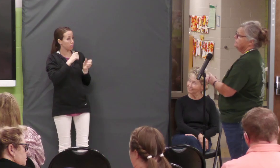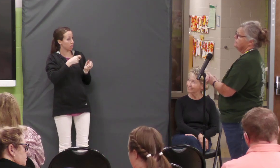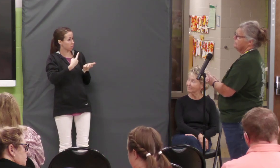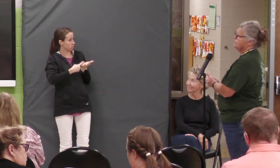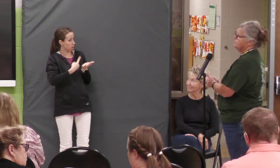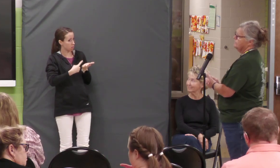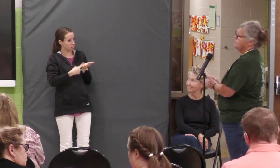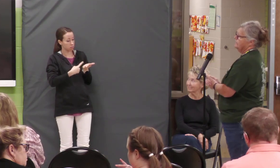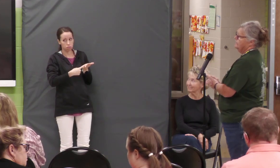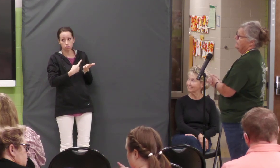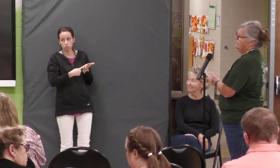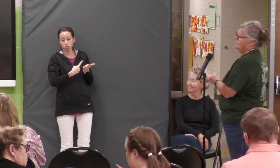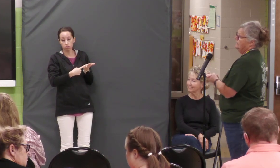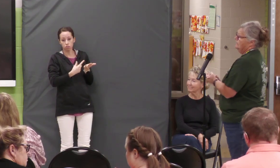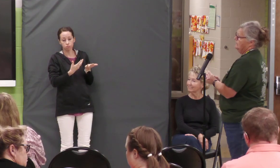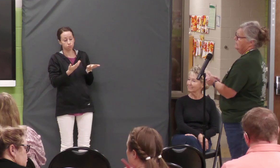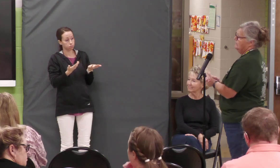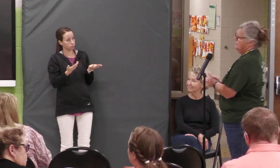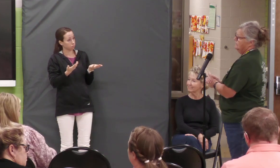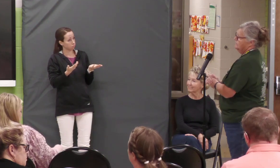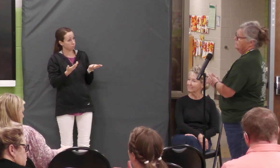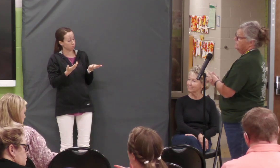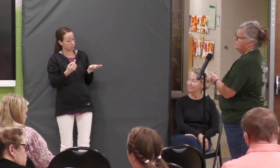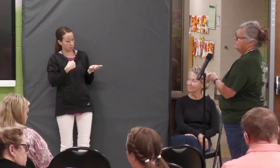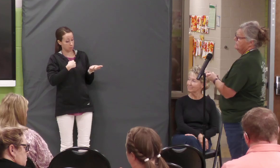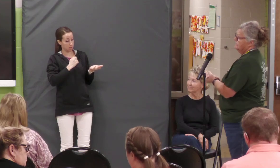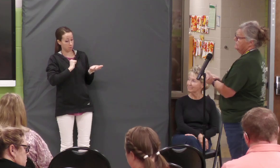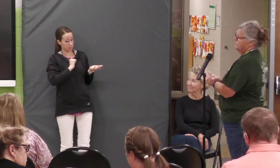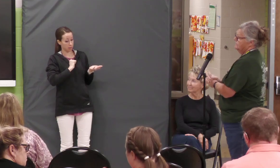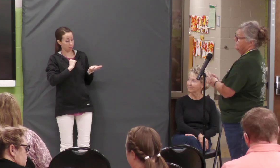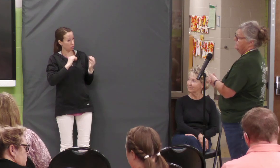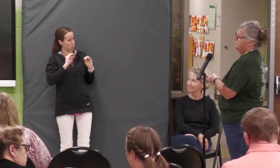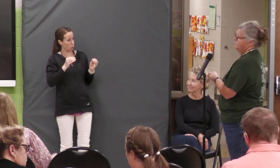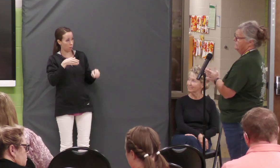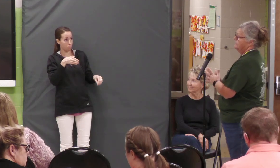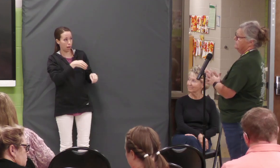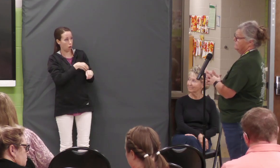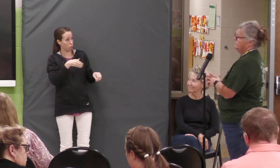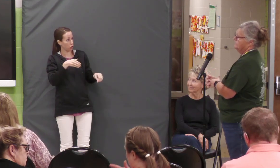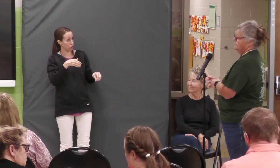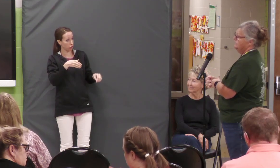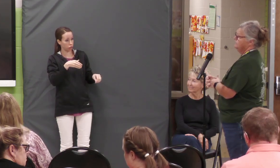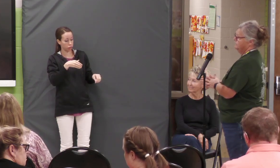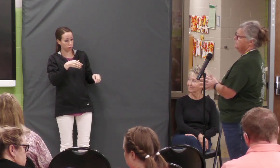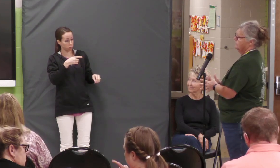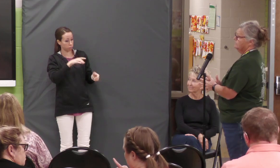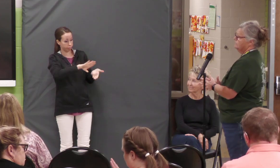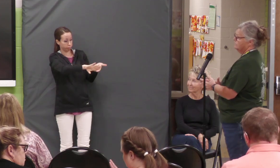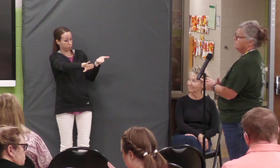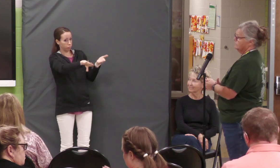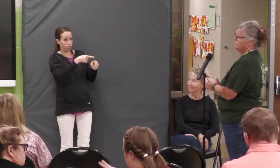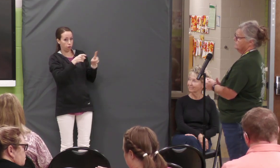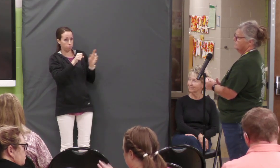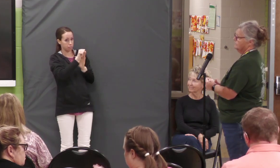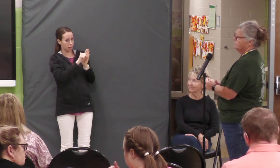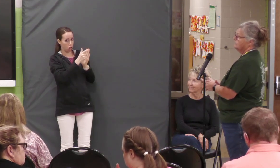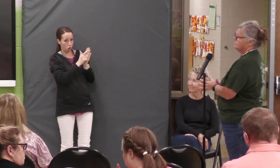you just uh you know I myself I don't have power to exempt someone from state law that's